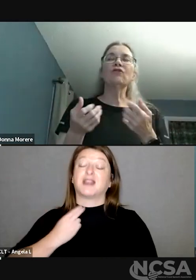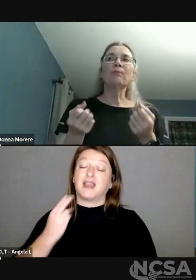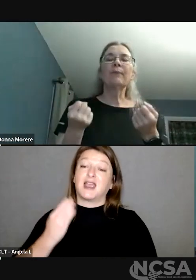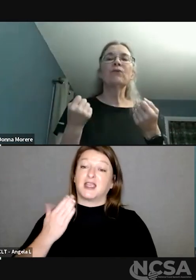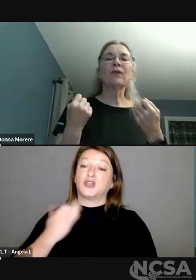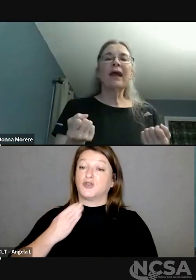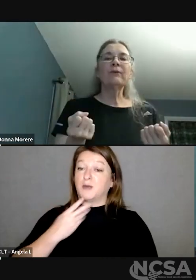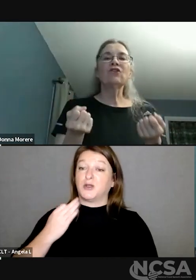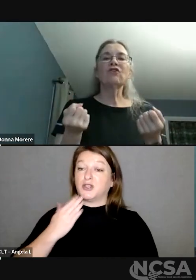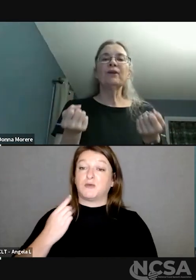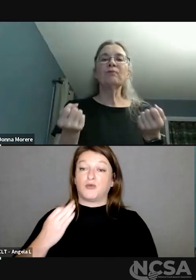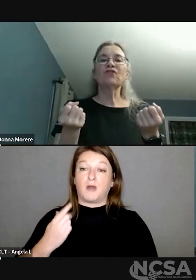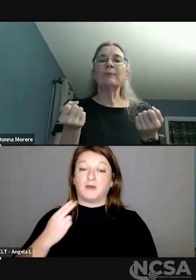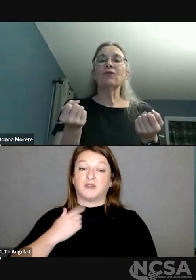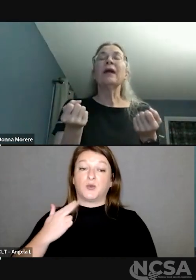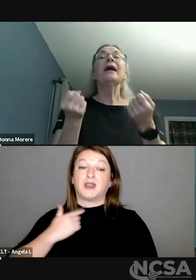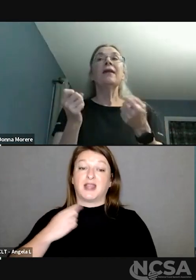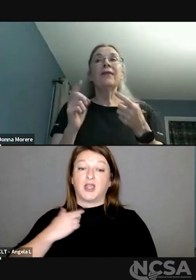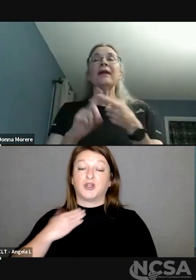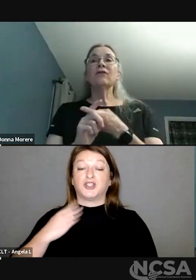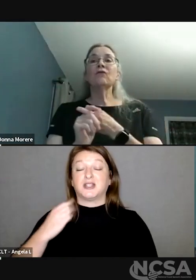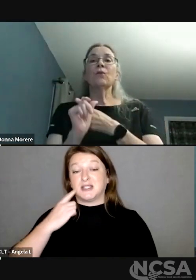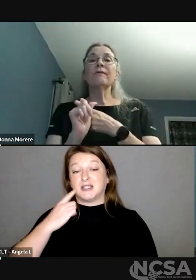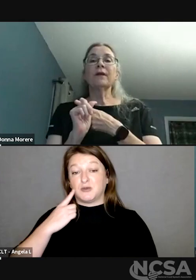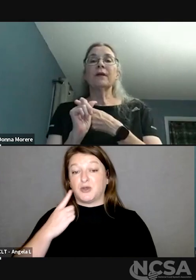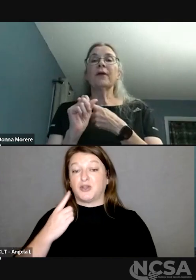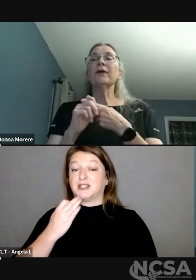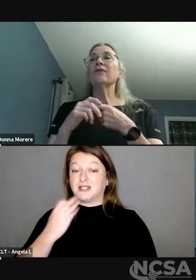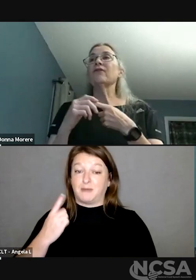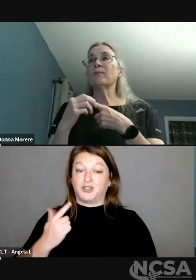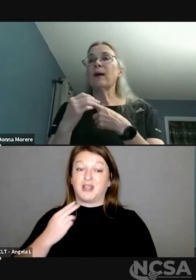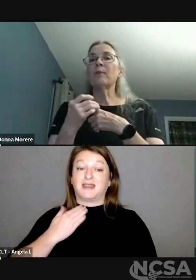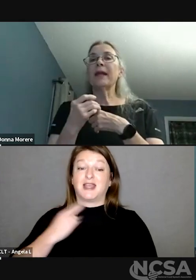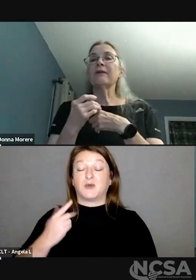to prompt with language and speech perception and that is one of the areas that's problematic